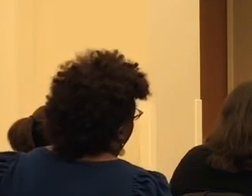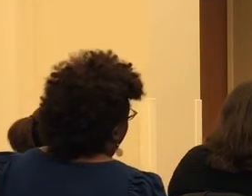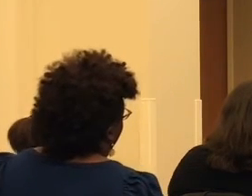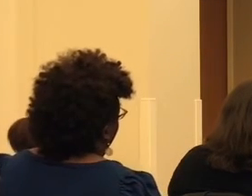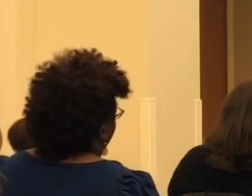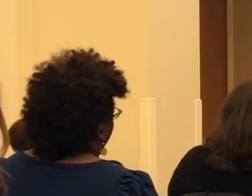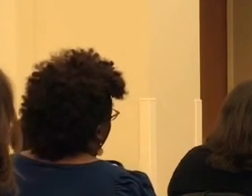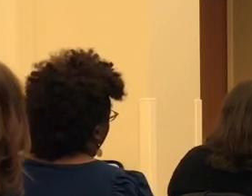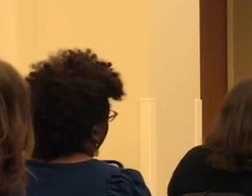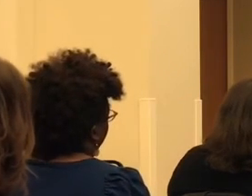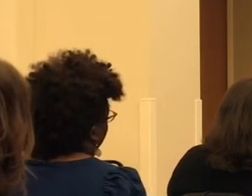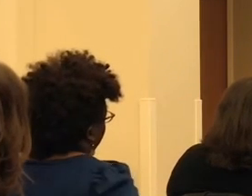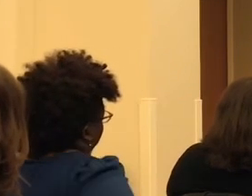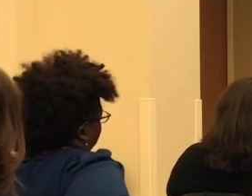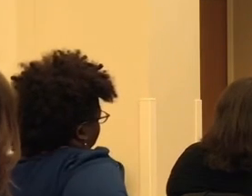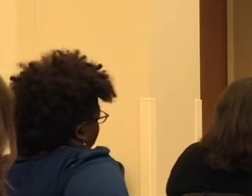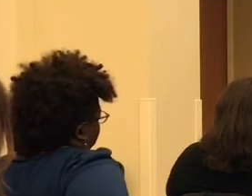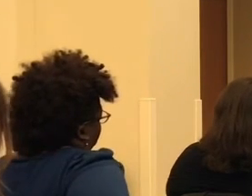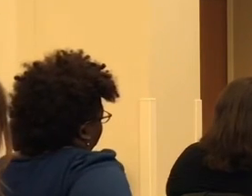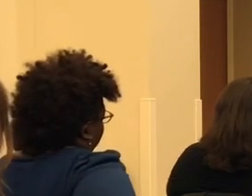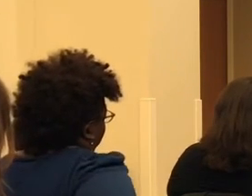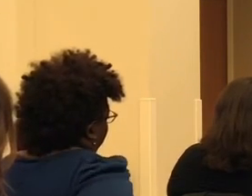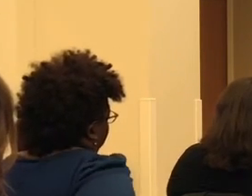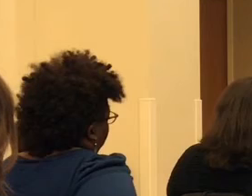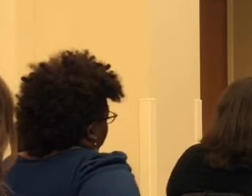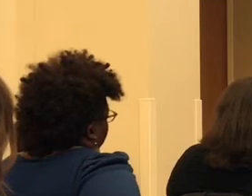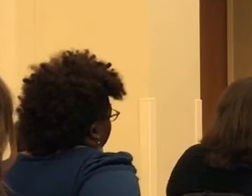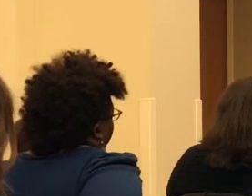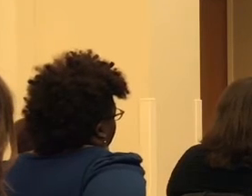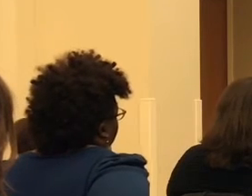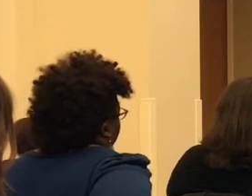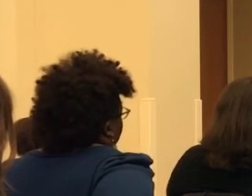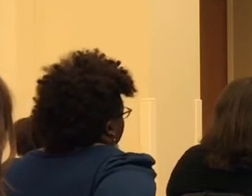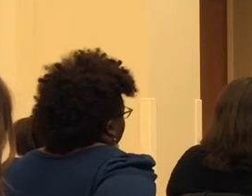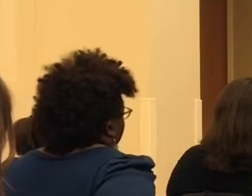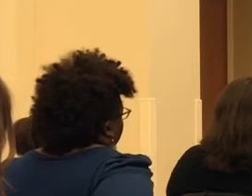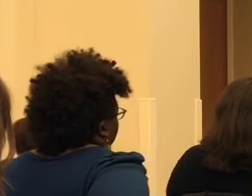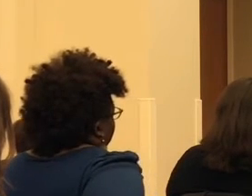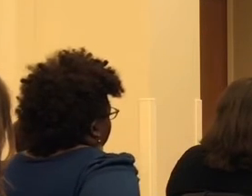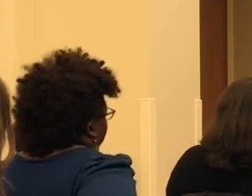Once you make small changes you change the whole meaning so the example I'm going to give is up a train